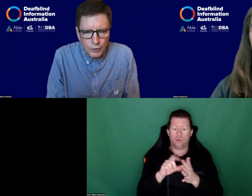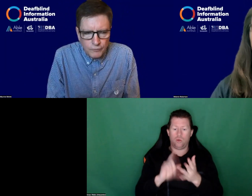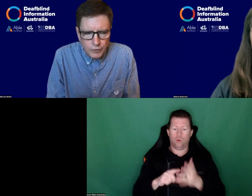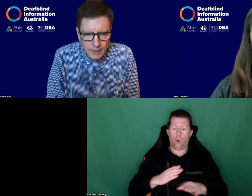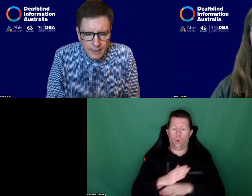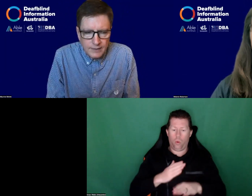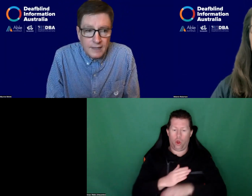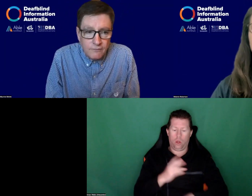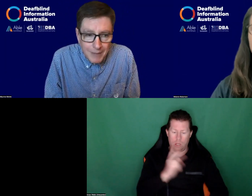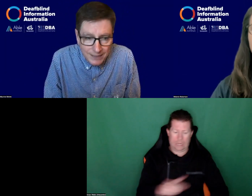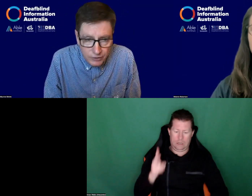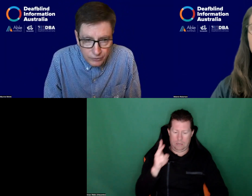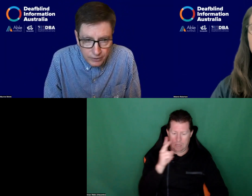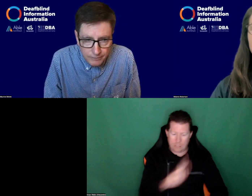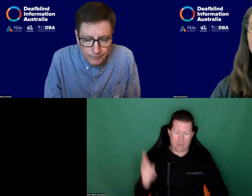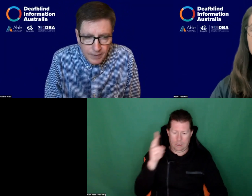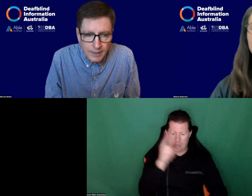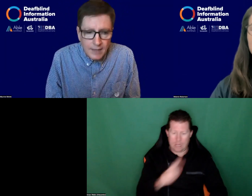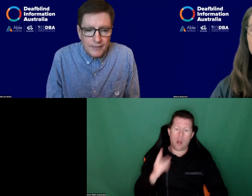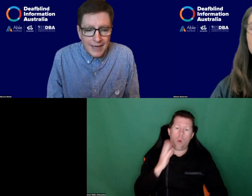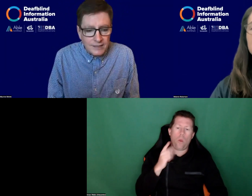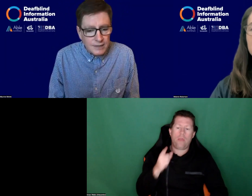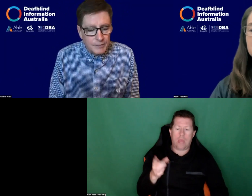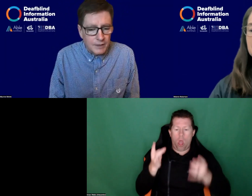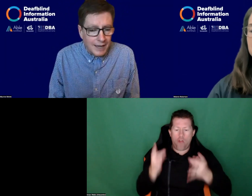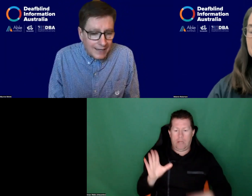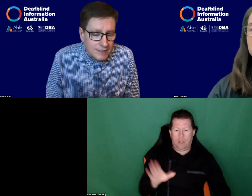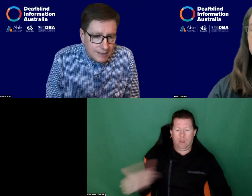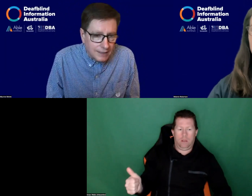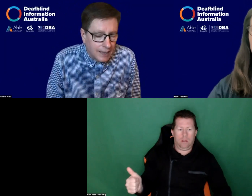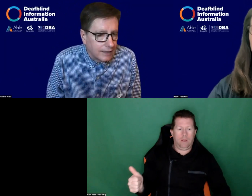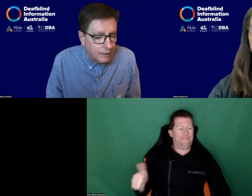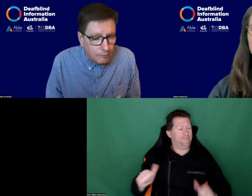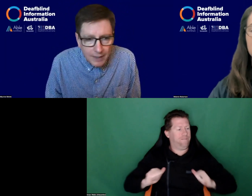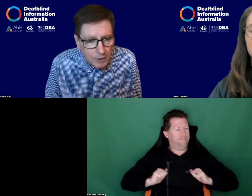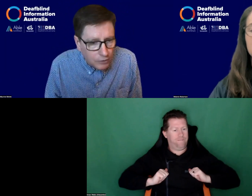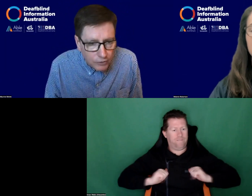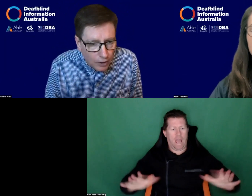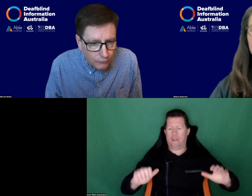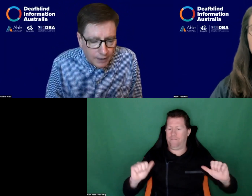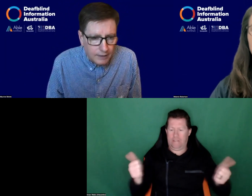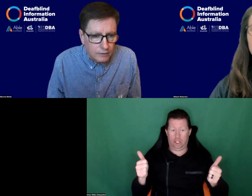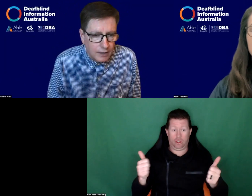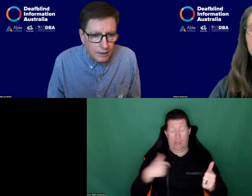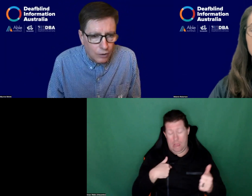and over again that they've mastered. That's something I see that a lot.